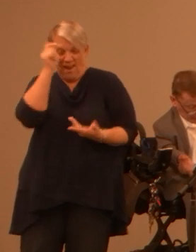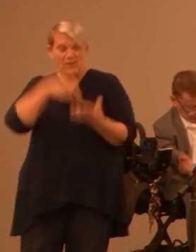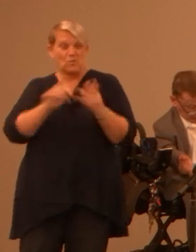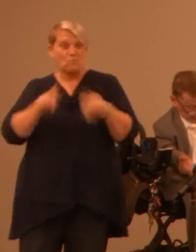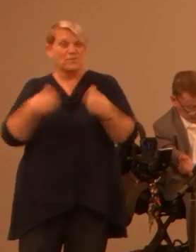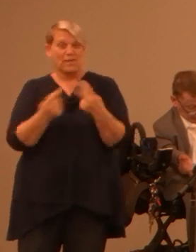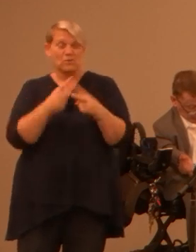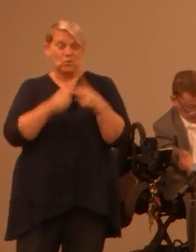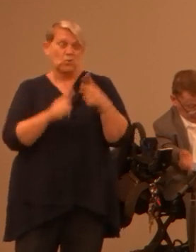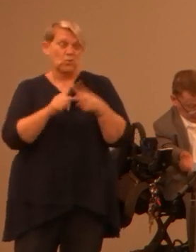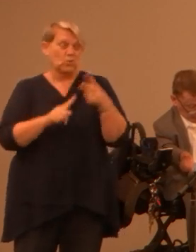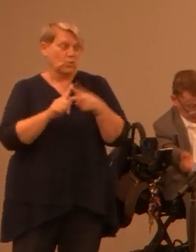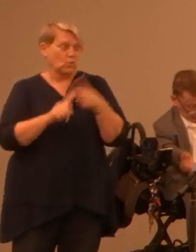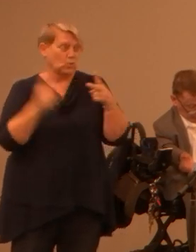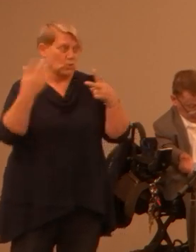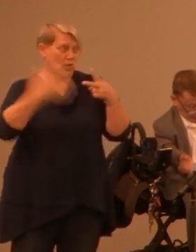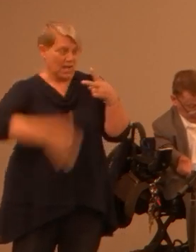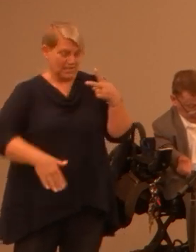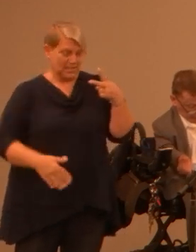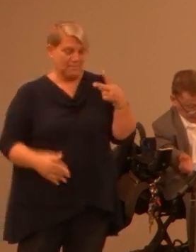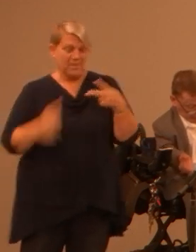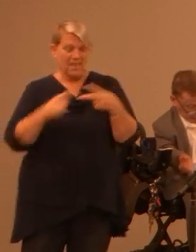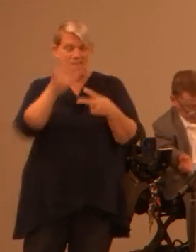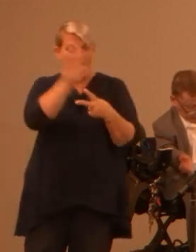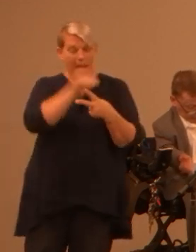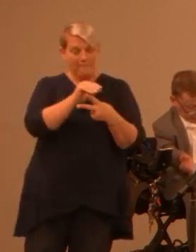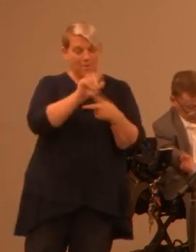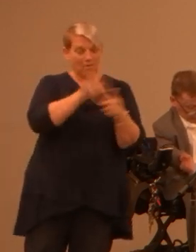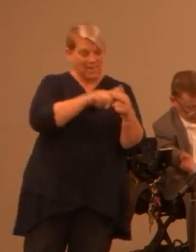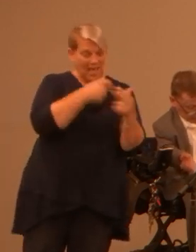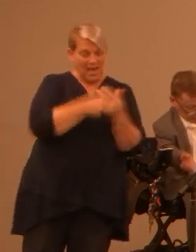them this evening, App of the Year and Website of the Year, I know we're